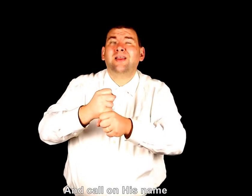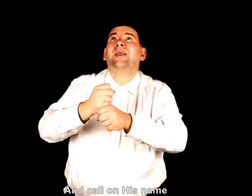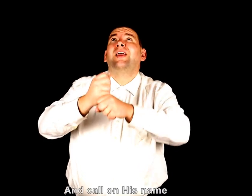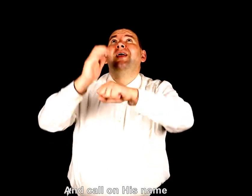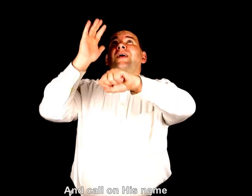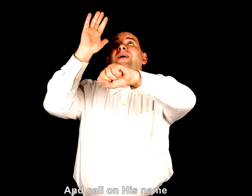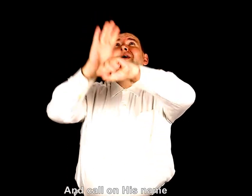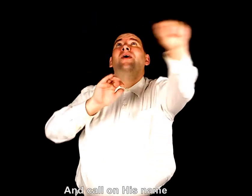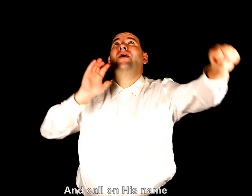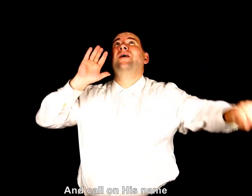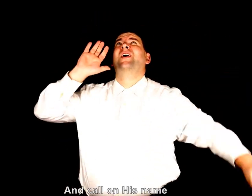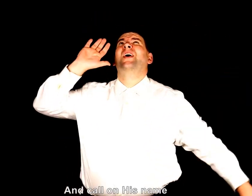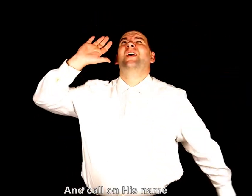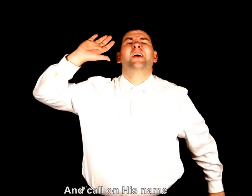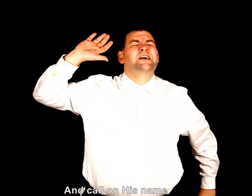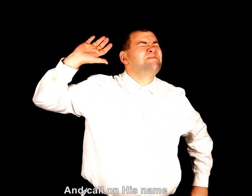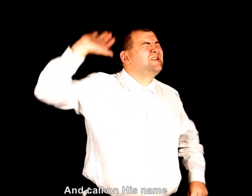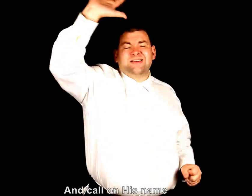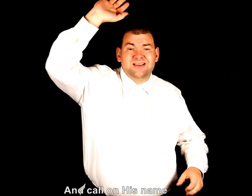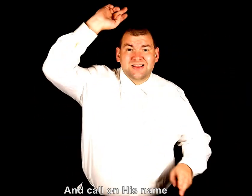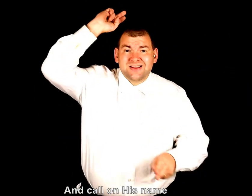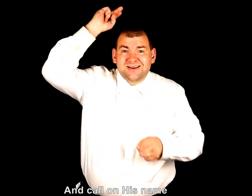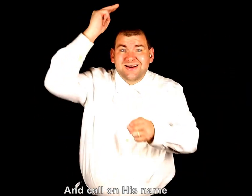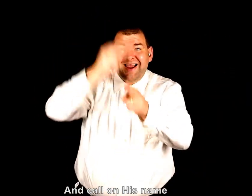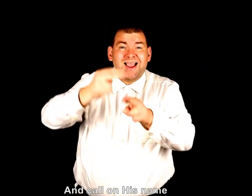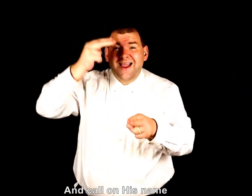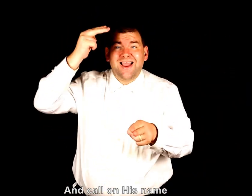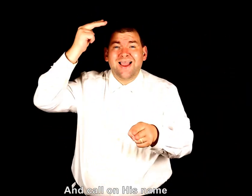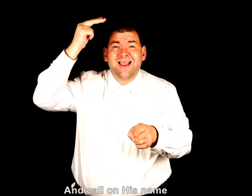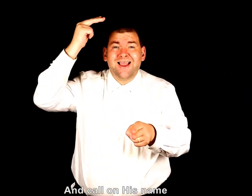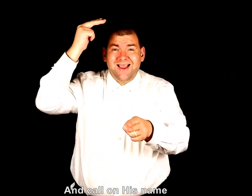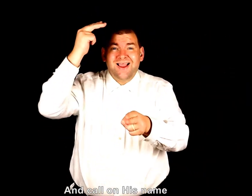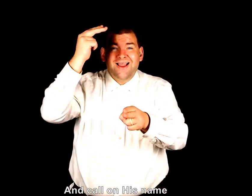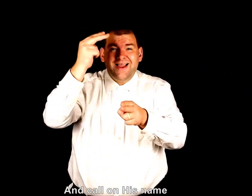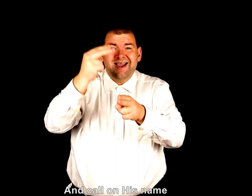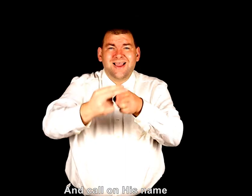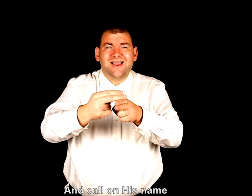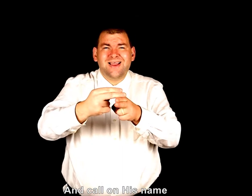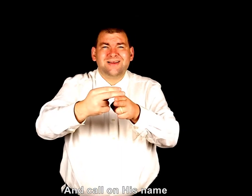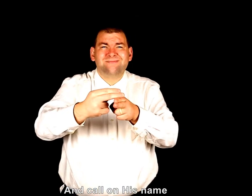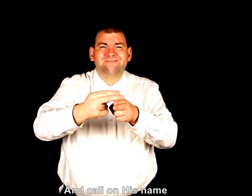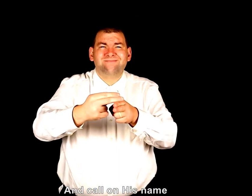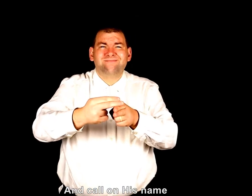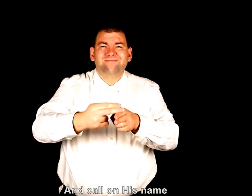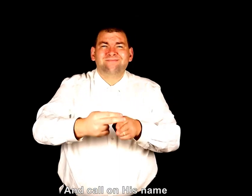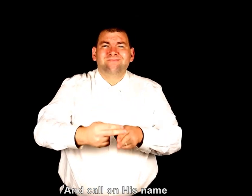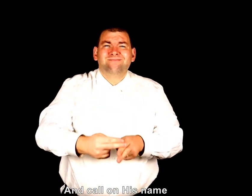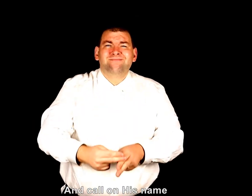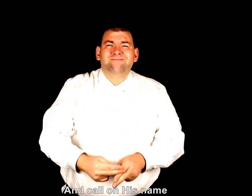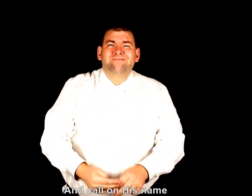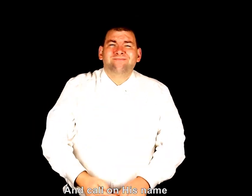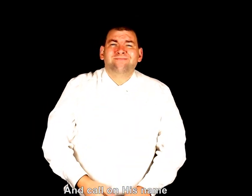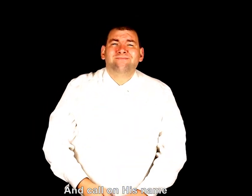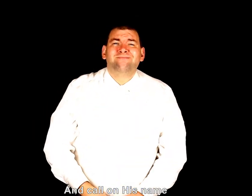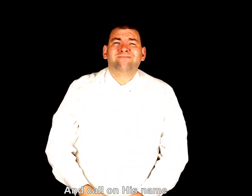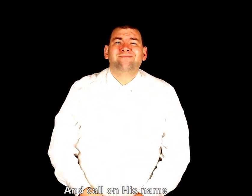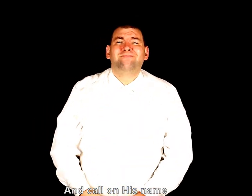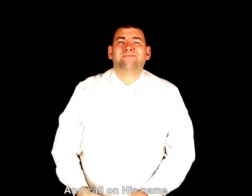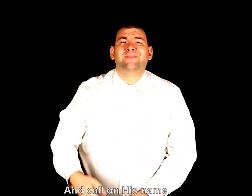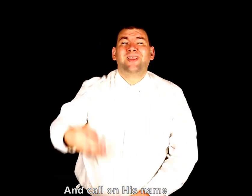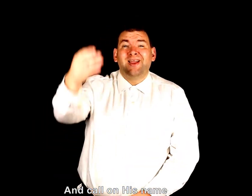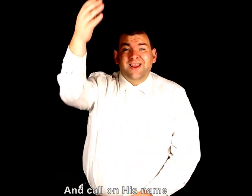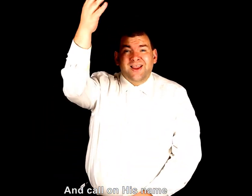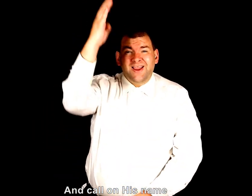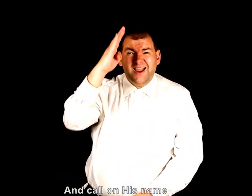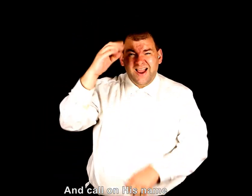And call on His name